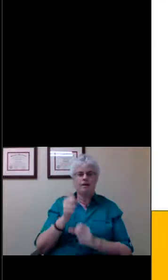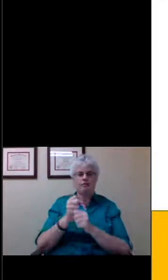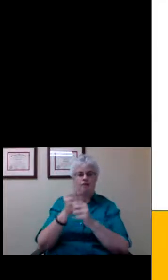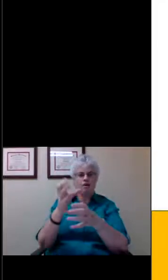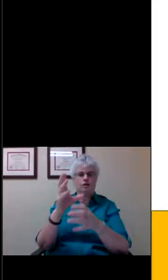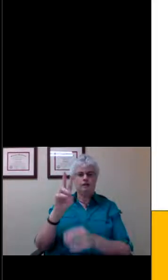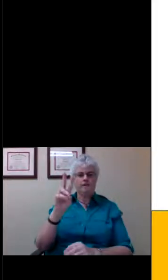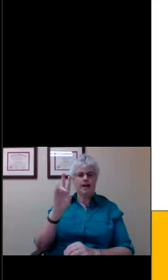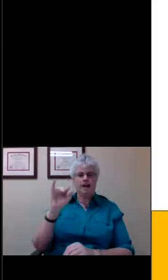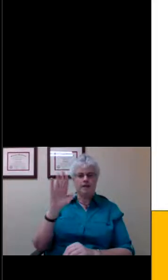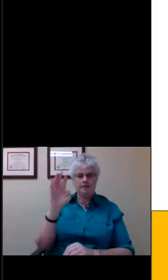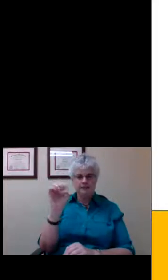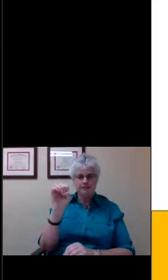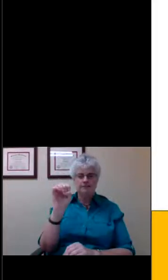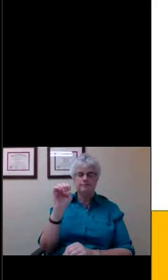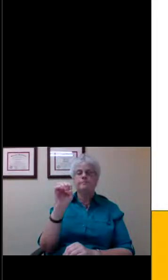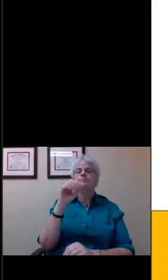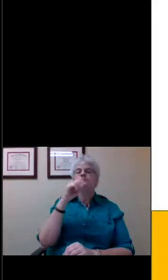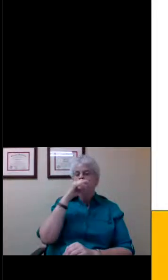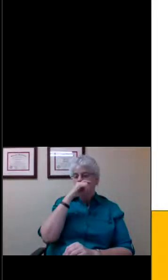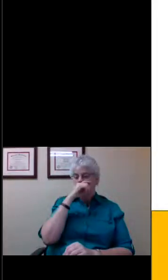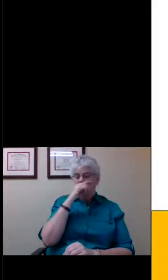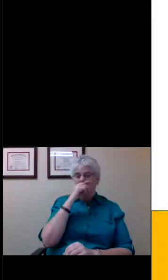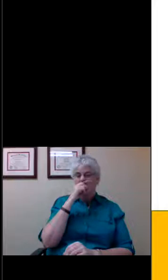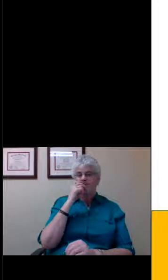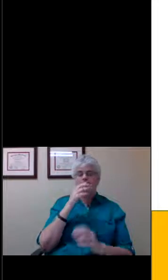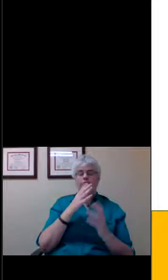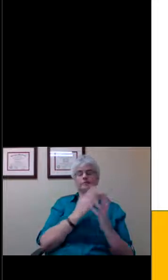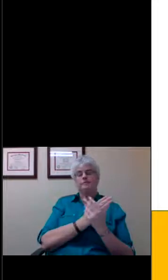us how successful we can be. What are the risk factors that are causing violence